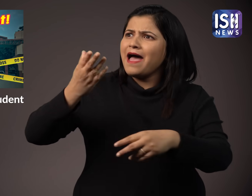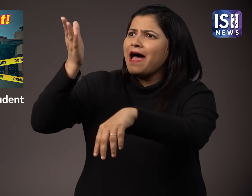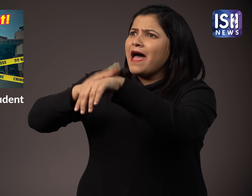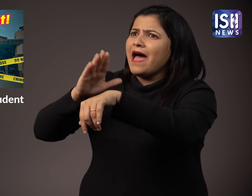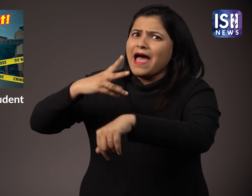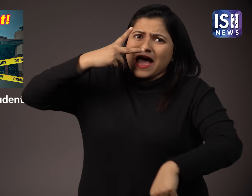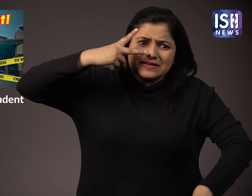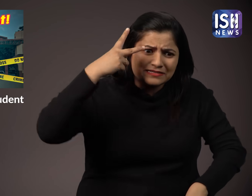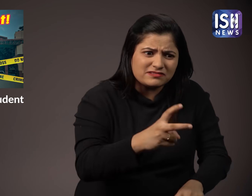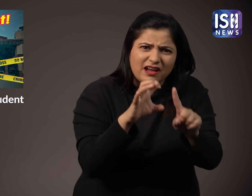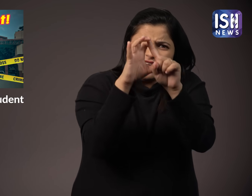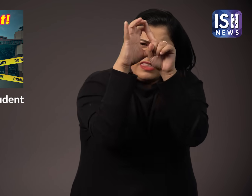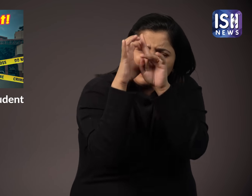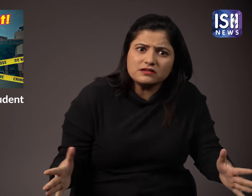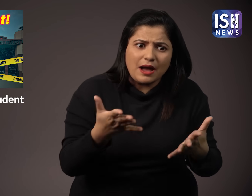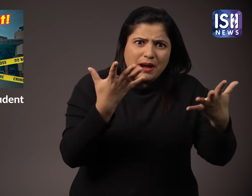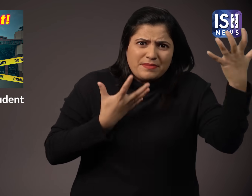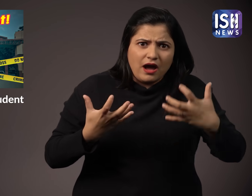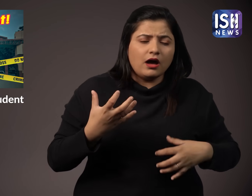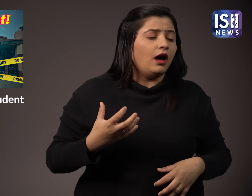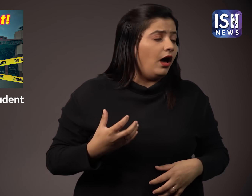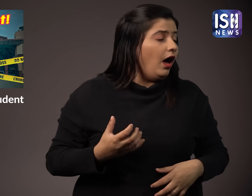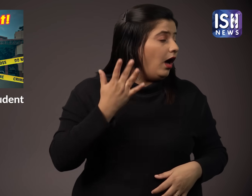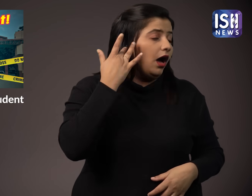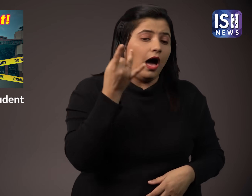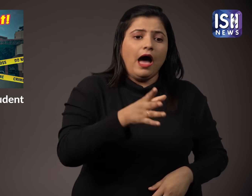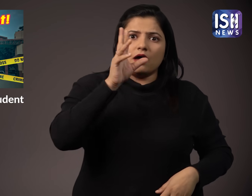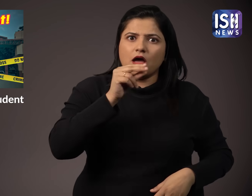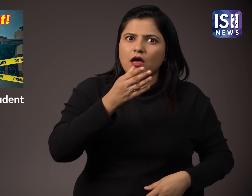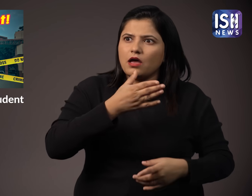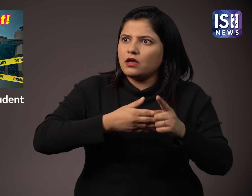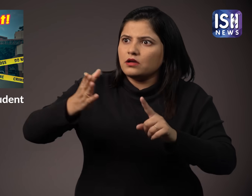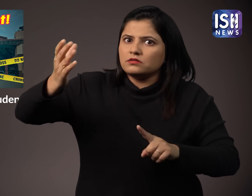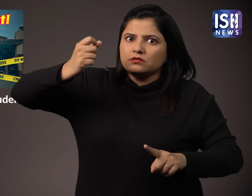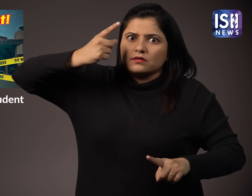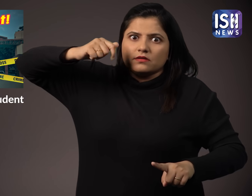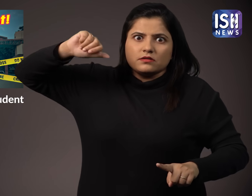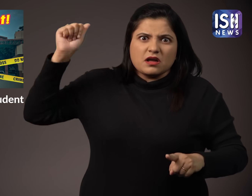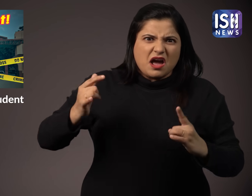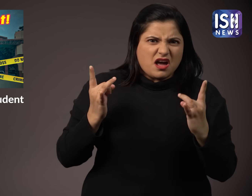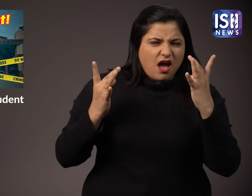His friend repeatedly asked the doctor about Akhil's breathing issues but he was ignored.